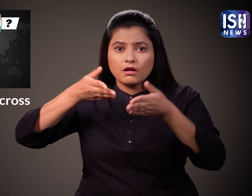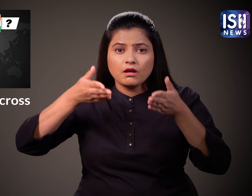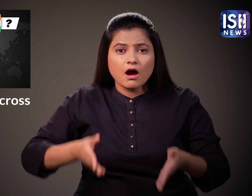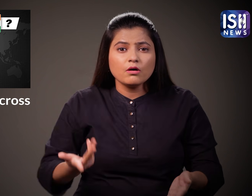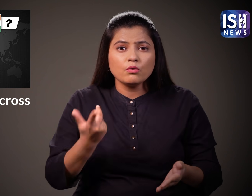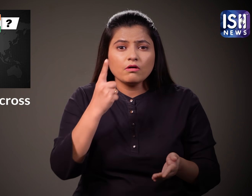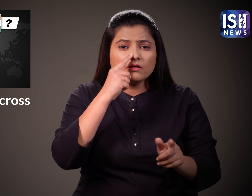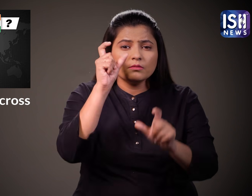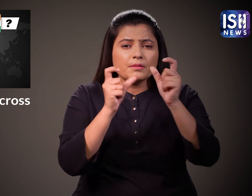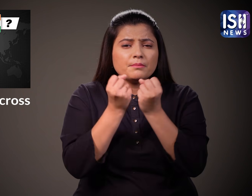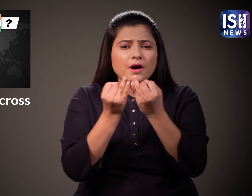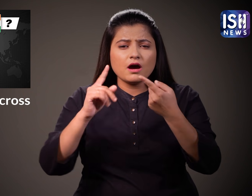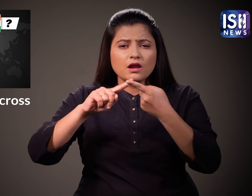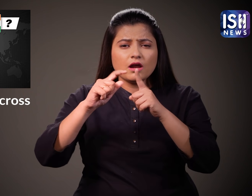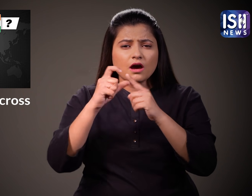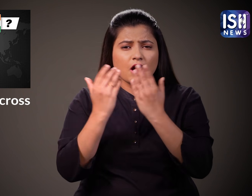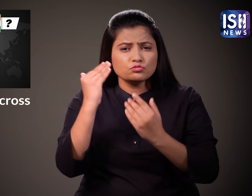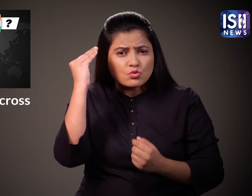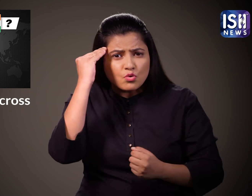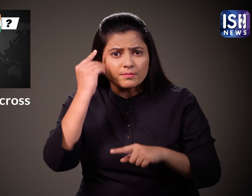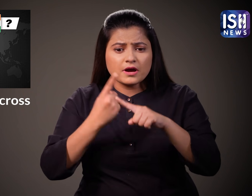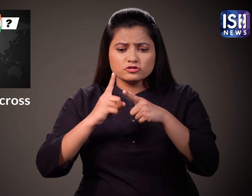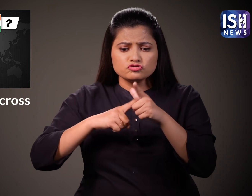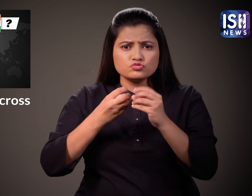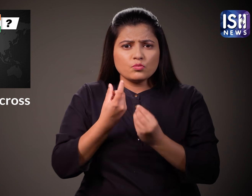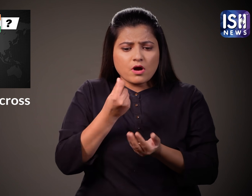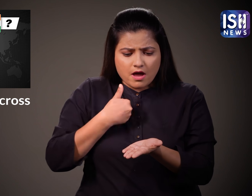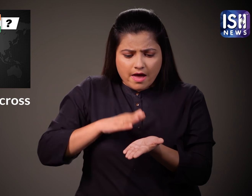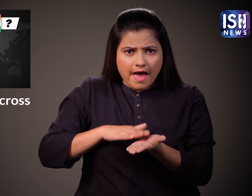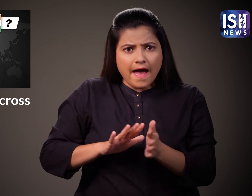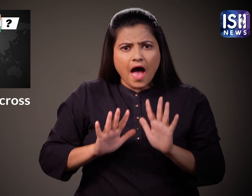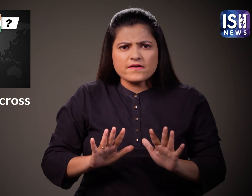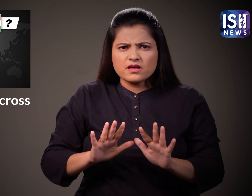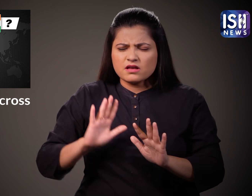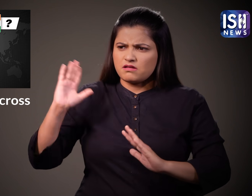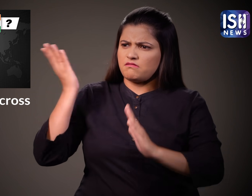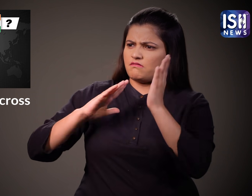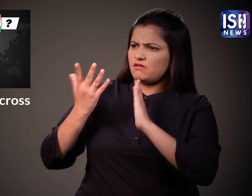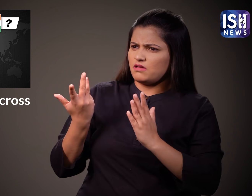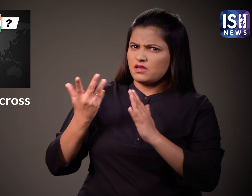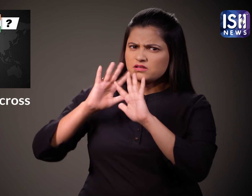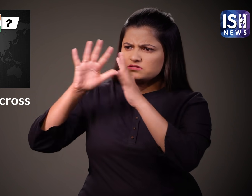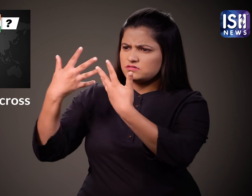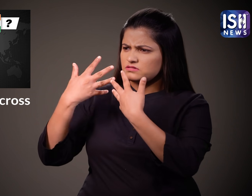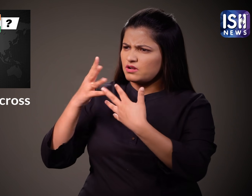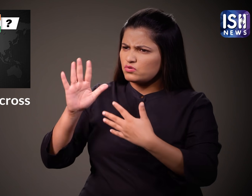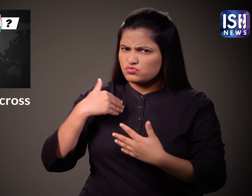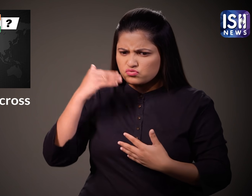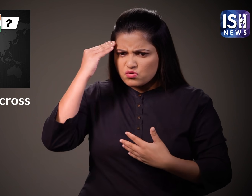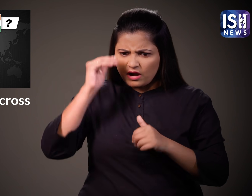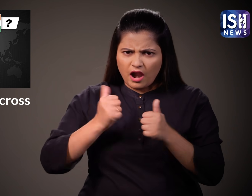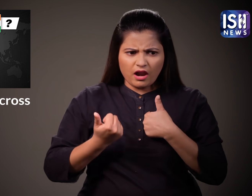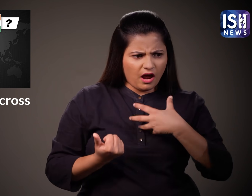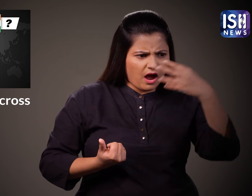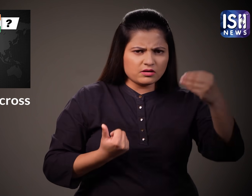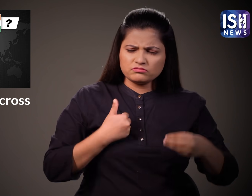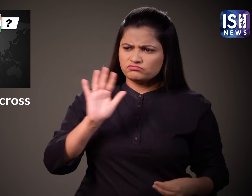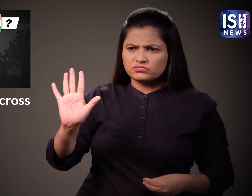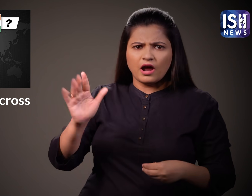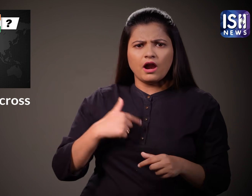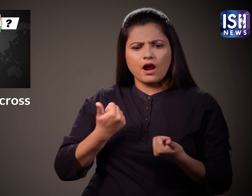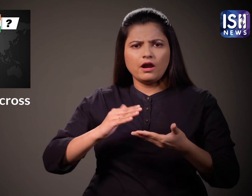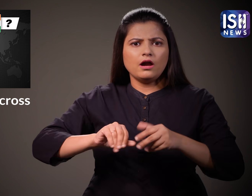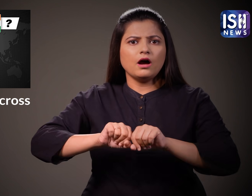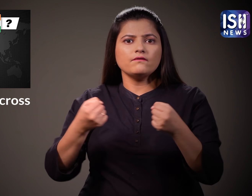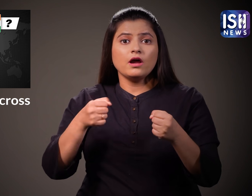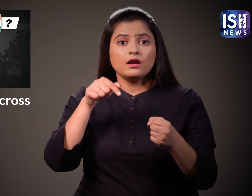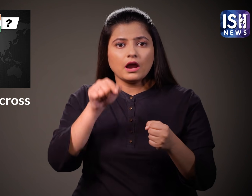Now women are educated. They work and have money. This is why they refuse to endure abuse and opt to get a divorce.